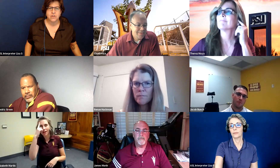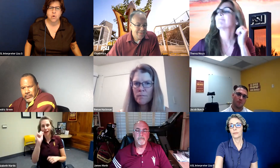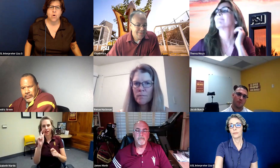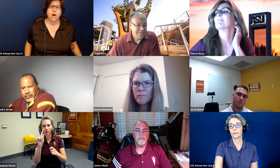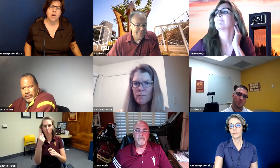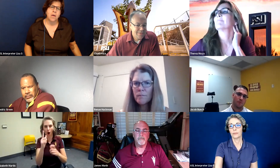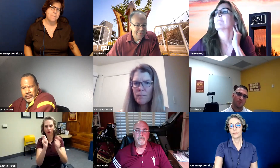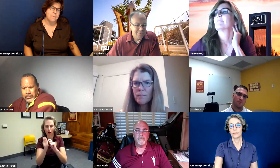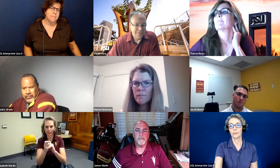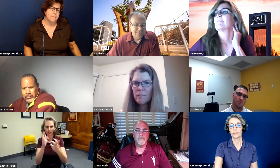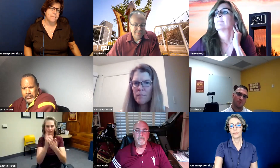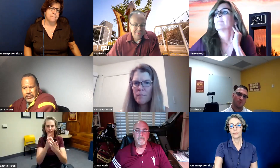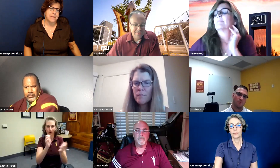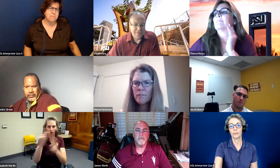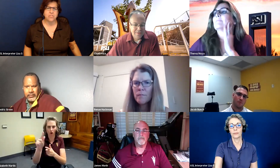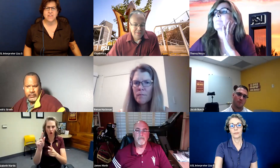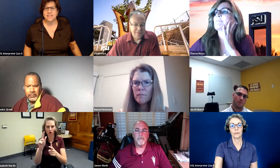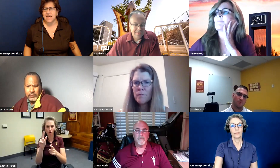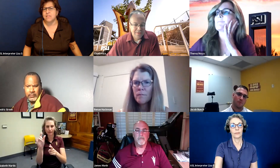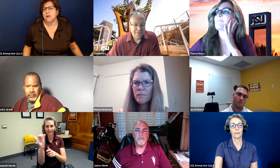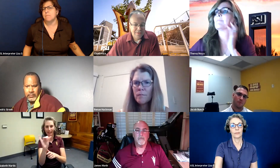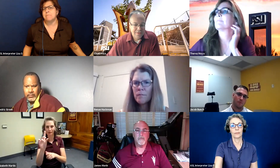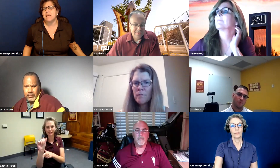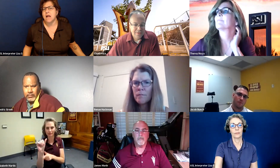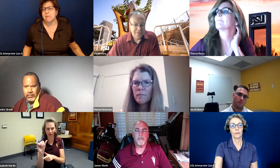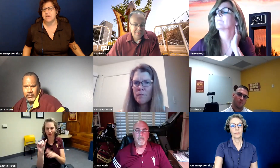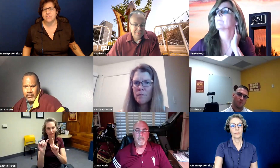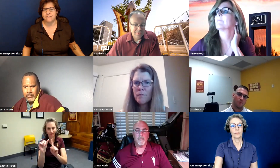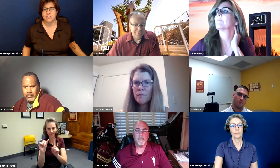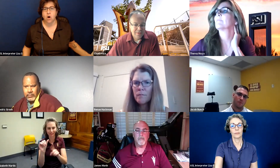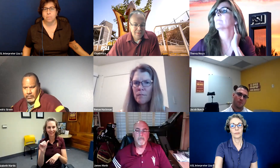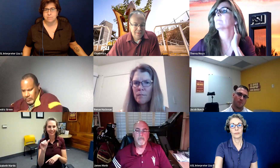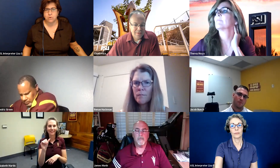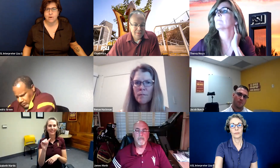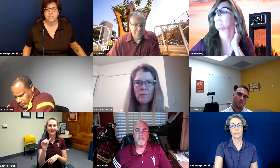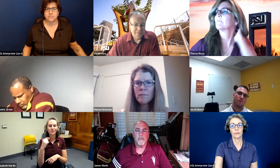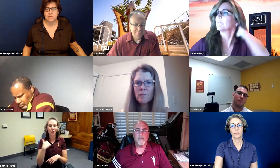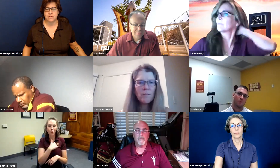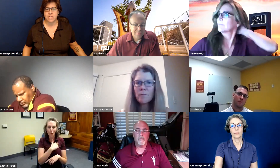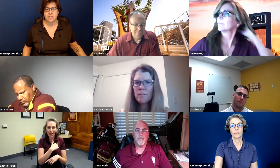You know people think that there might be an accommodation that fits all people who have a disability.